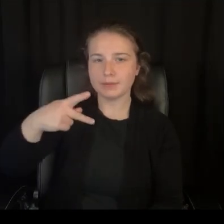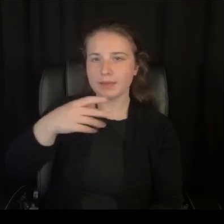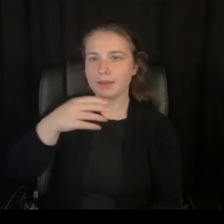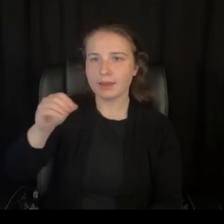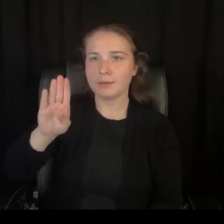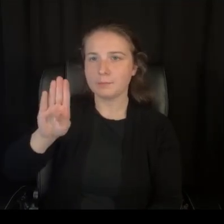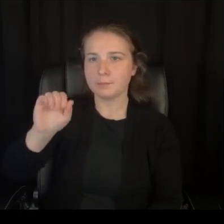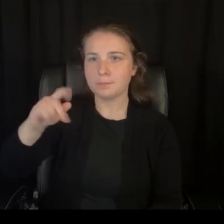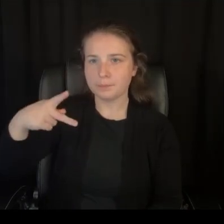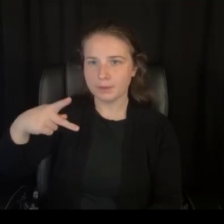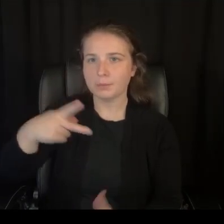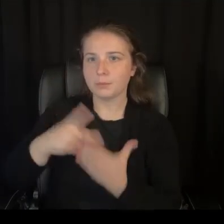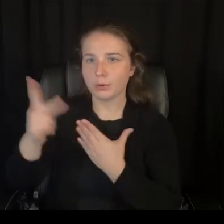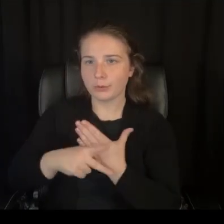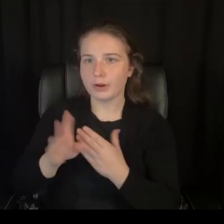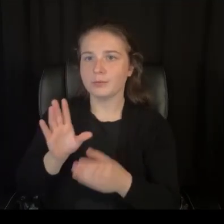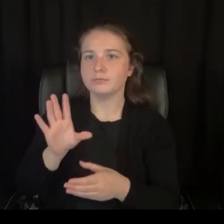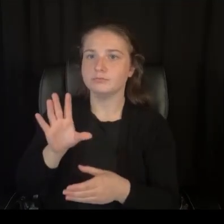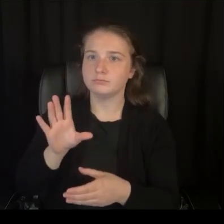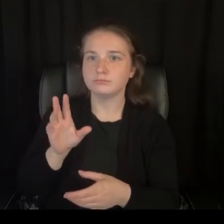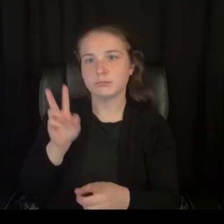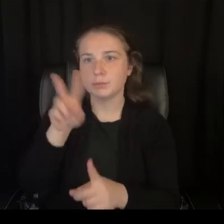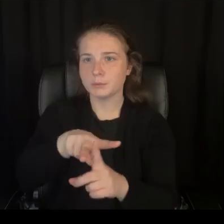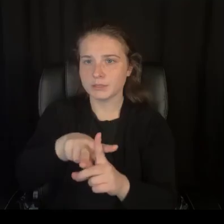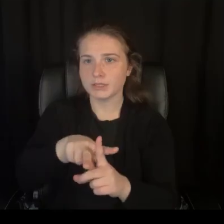intervention program or BIP implementation.